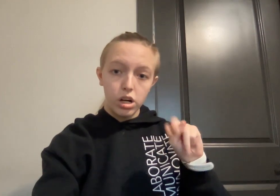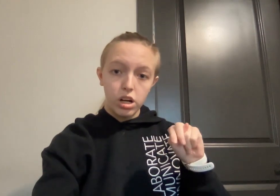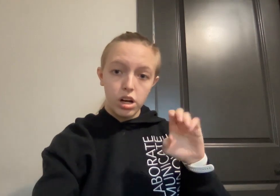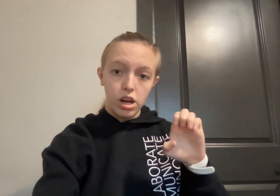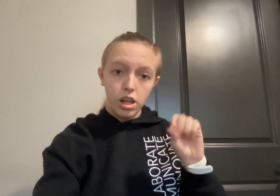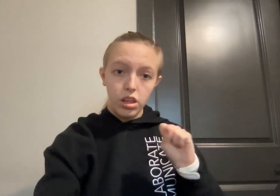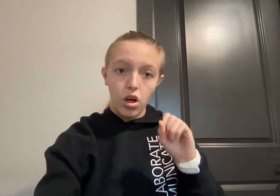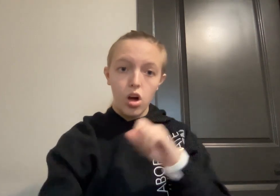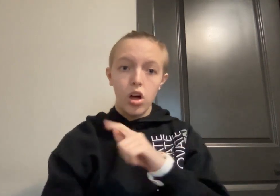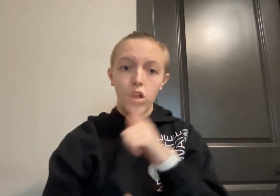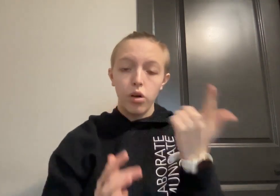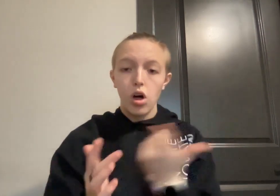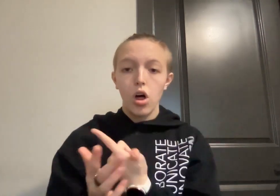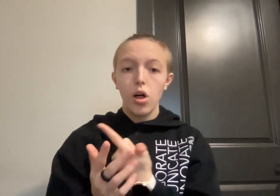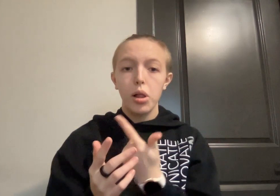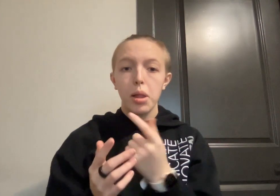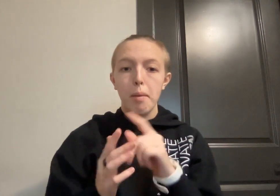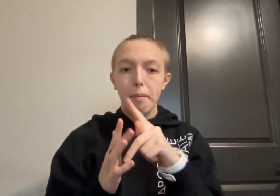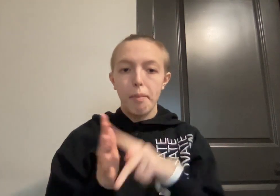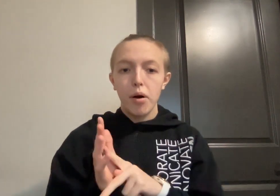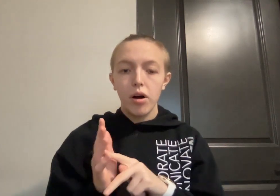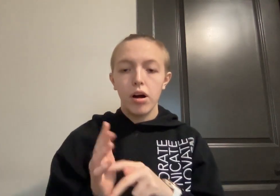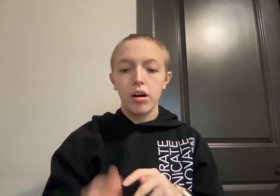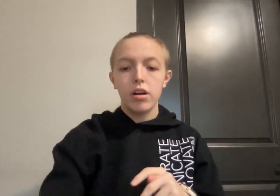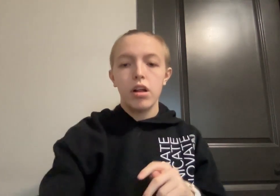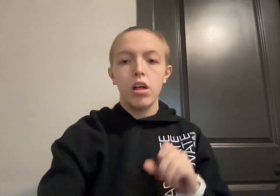And this are all part of the